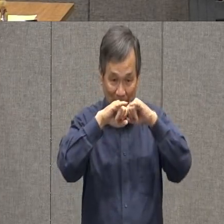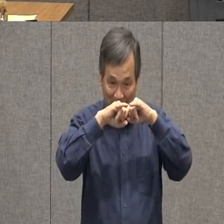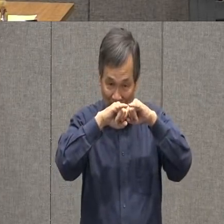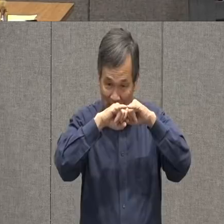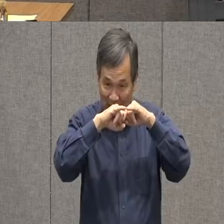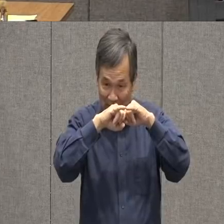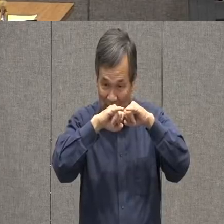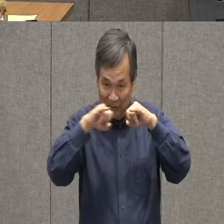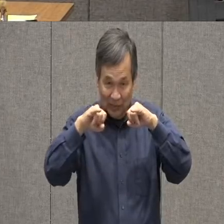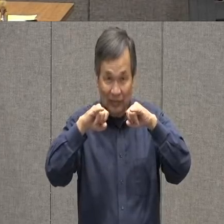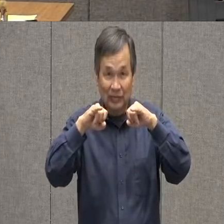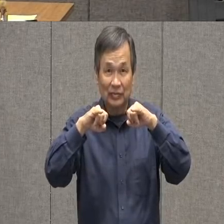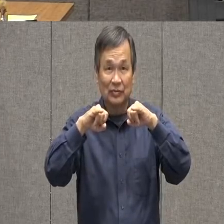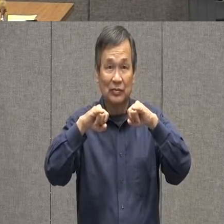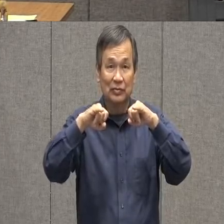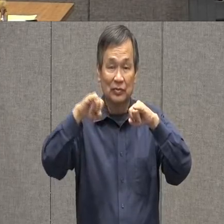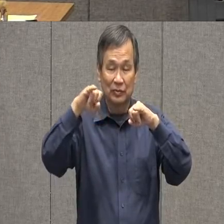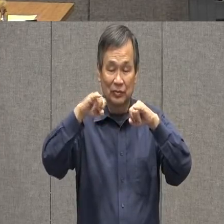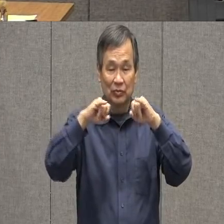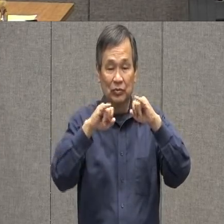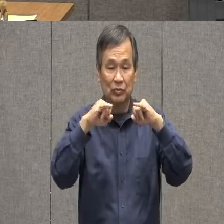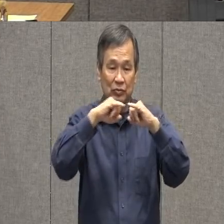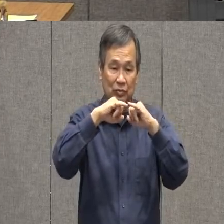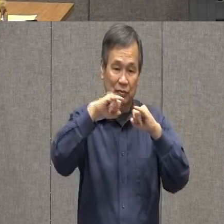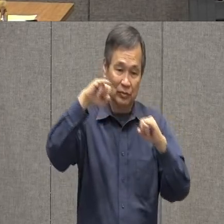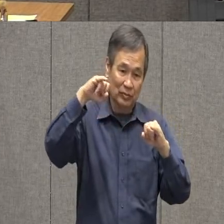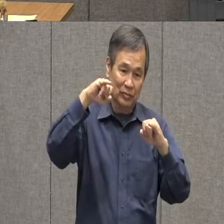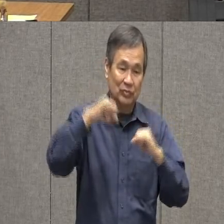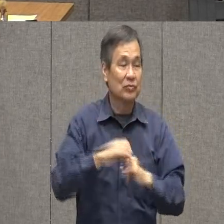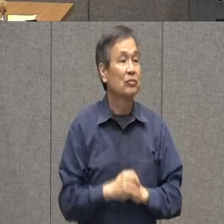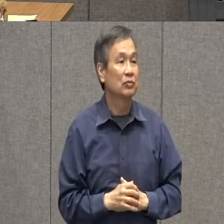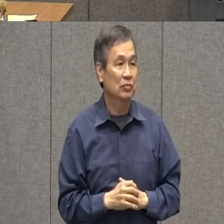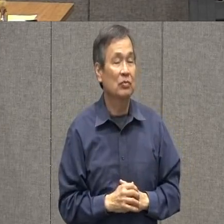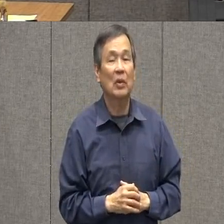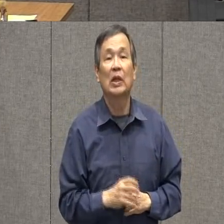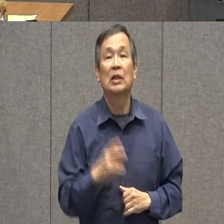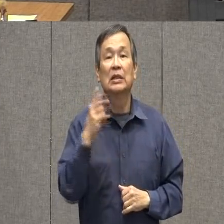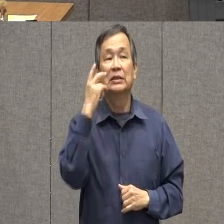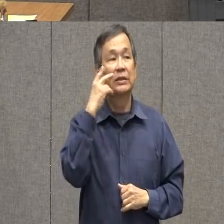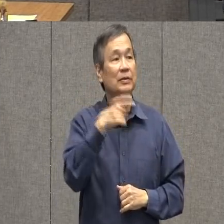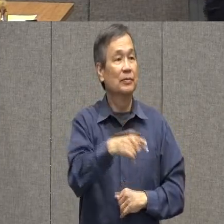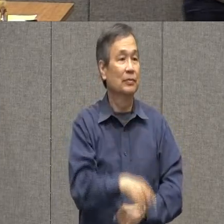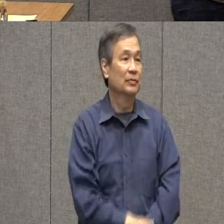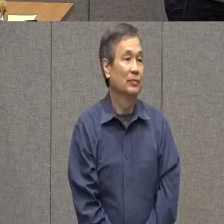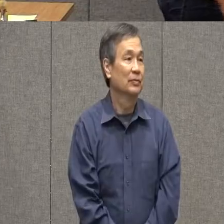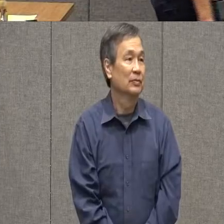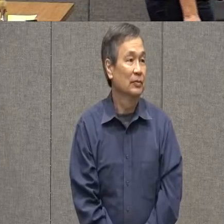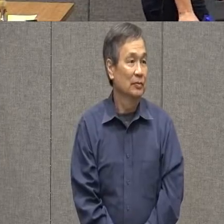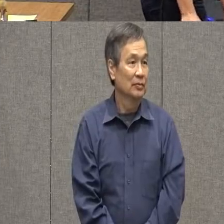If I move my body like this, diagonal. Okay, Ms. Ley. Pick your pose.